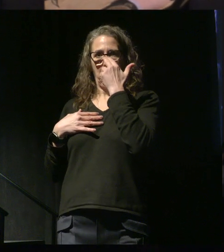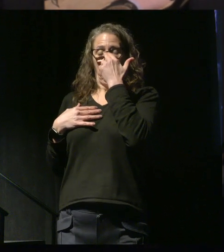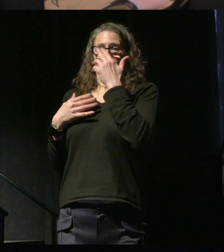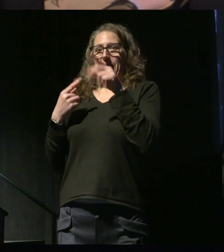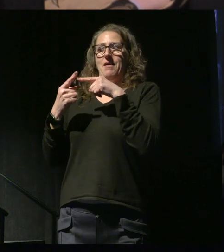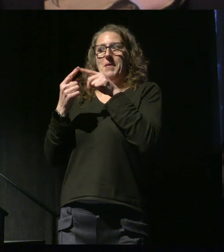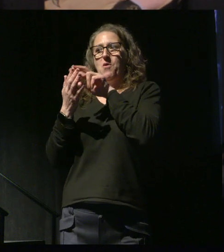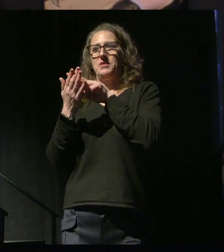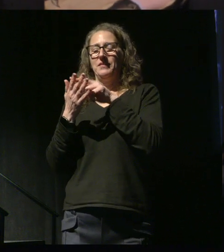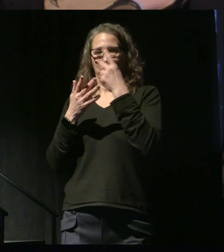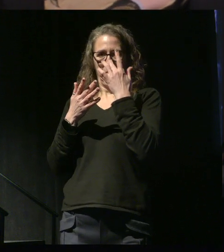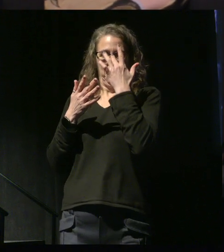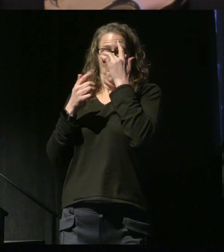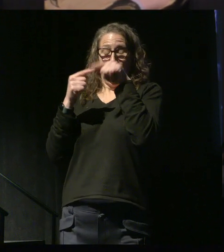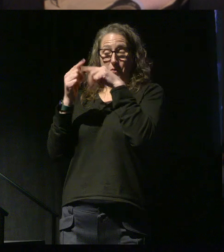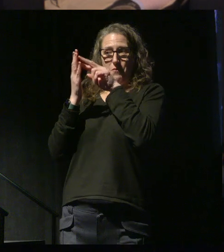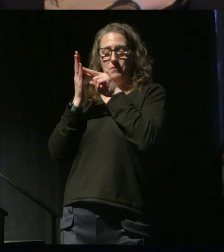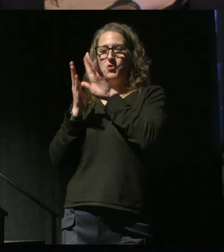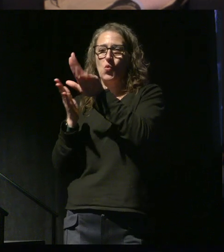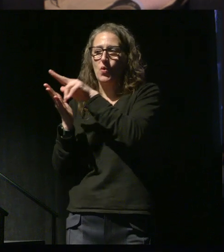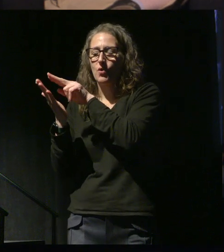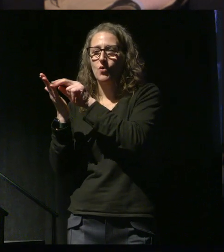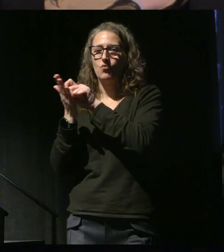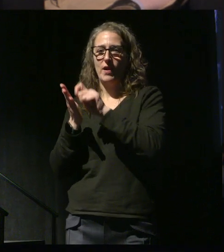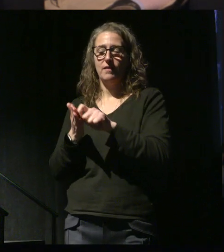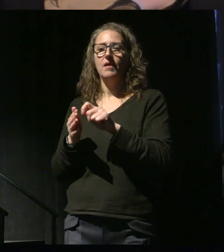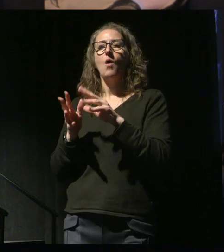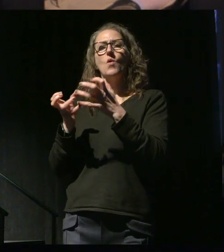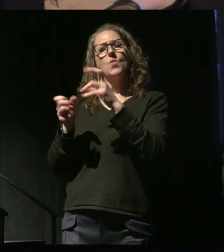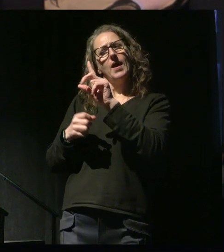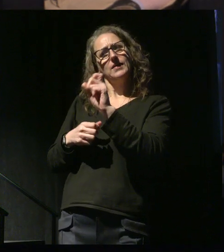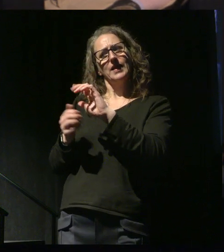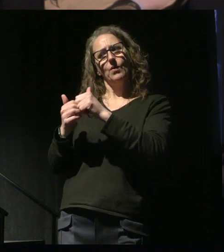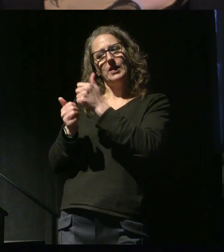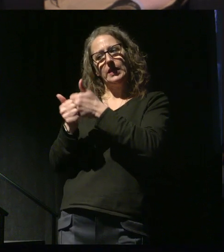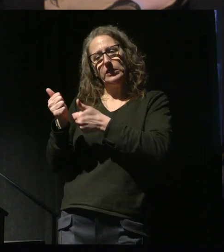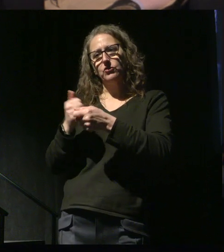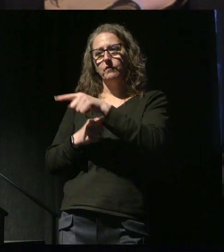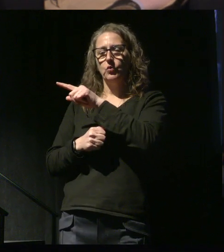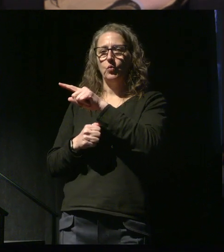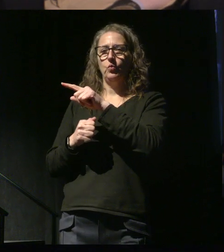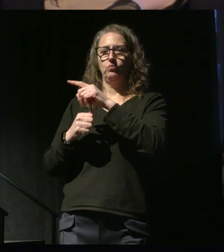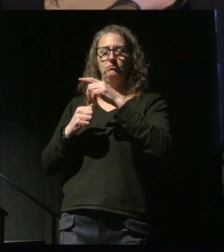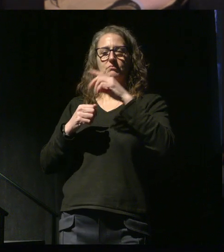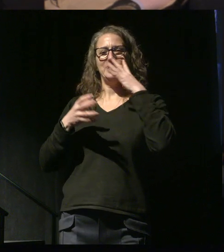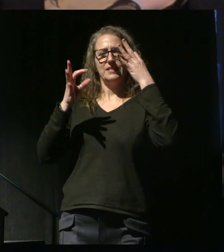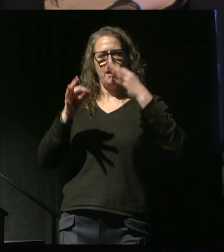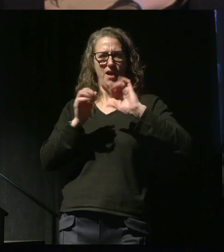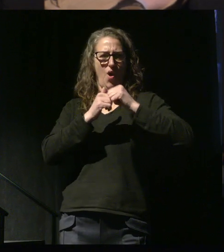I wanted to ask you about how each of you came to structure these books, because these books are